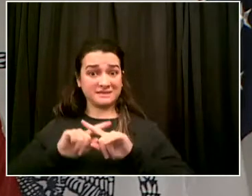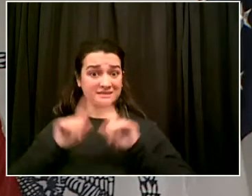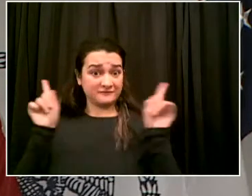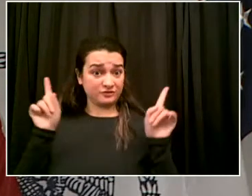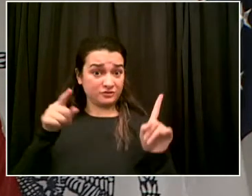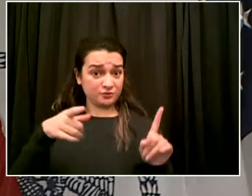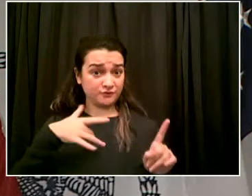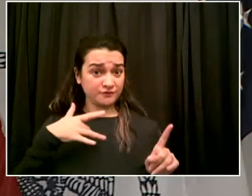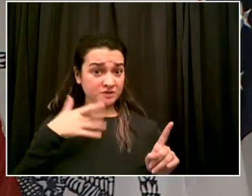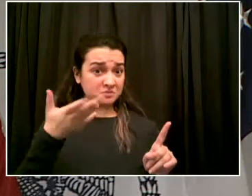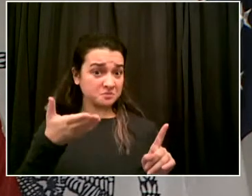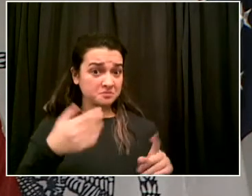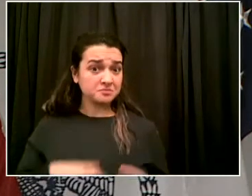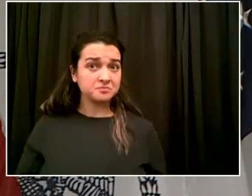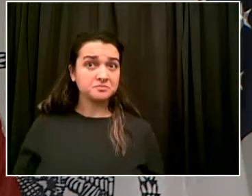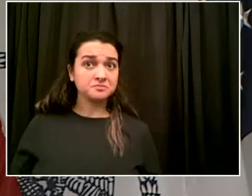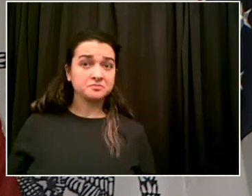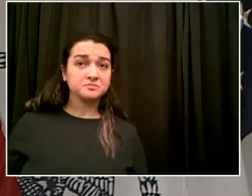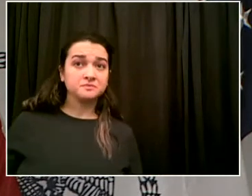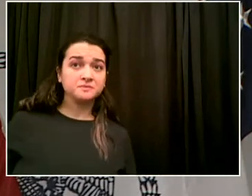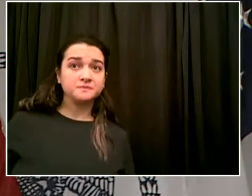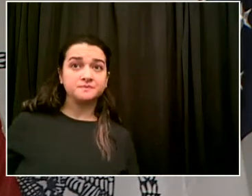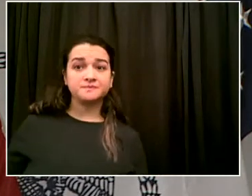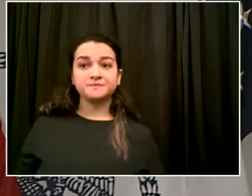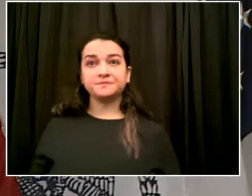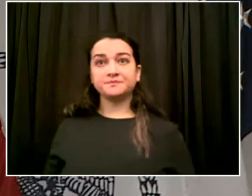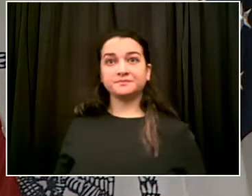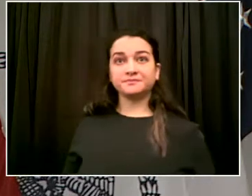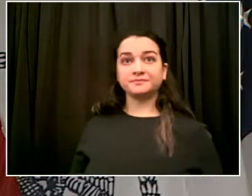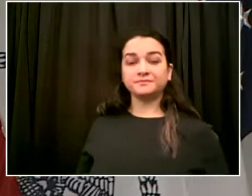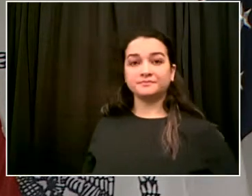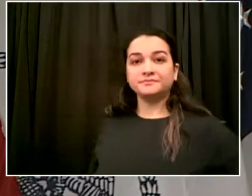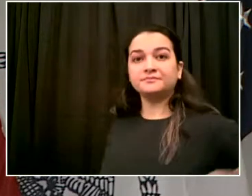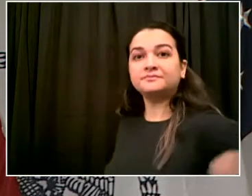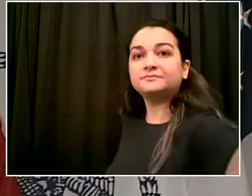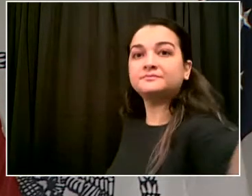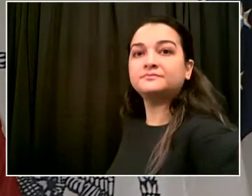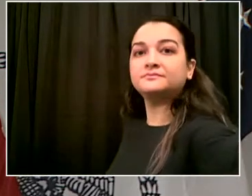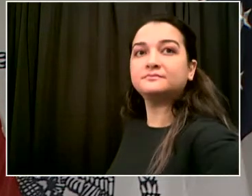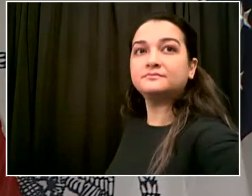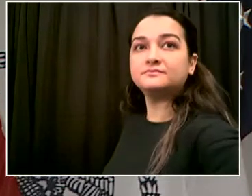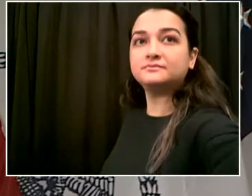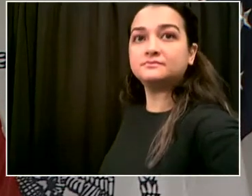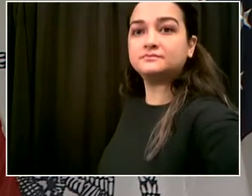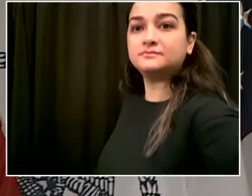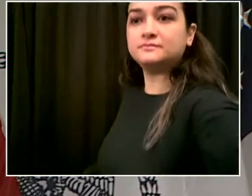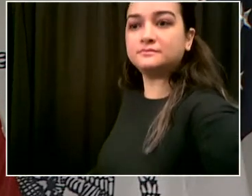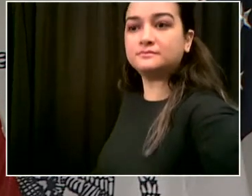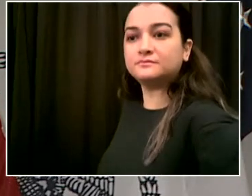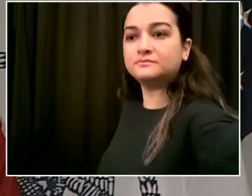EMPHASIZING THE PROXIMITY ESPECIALLY AFTER